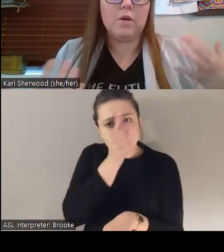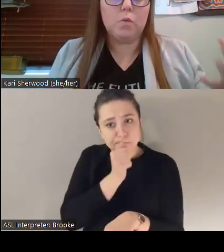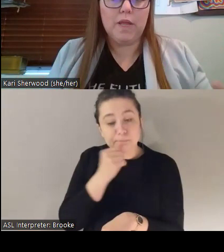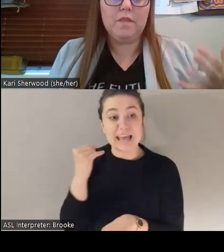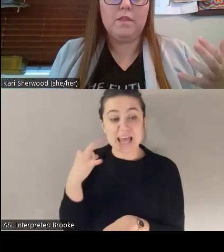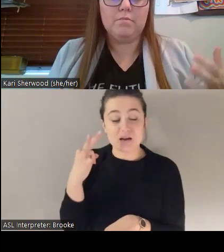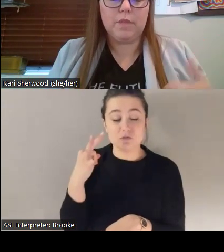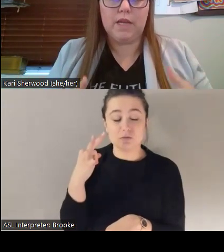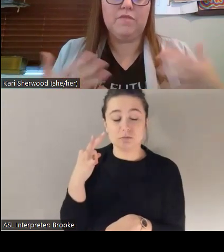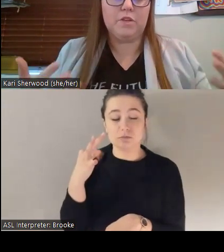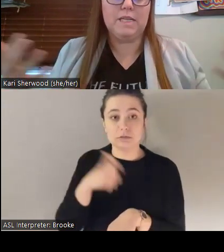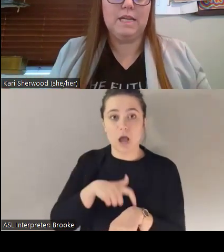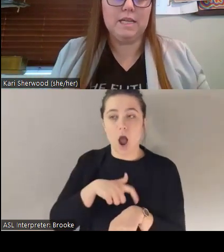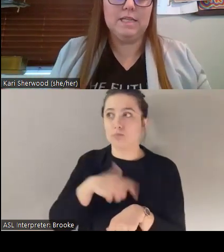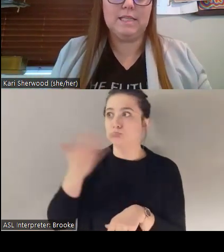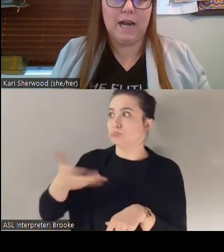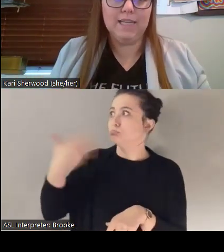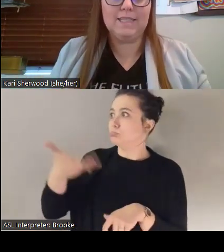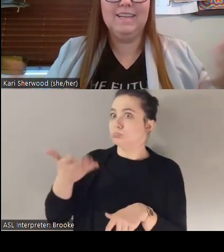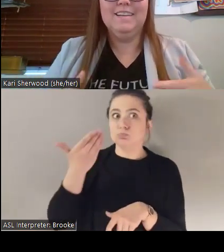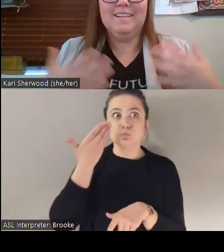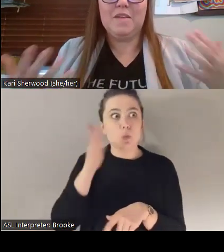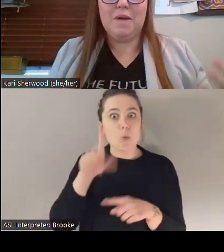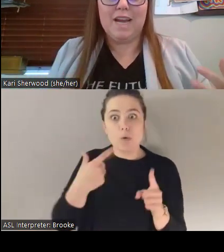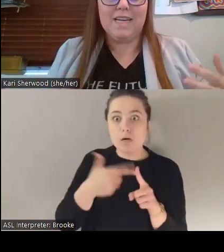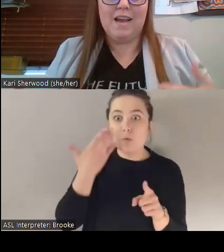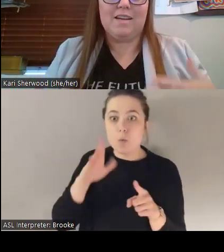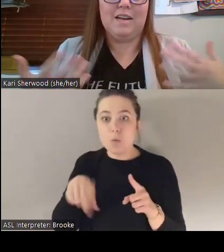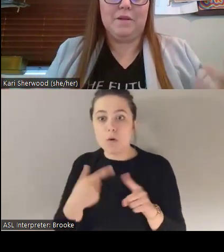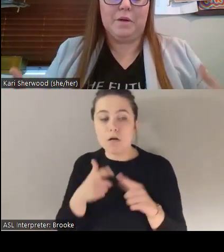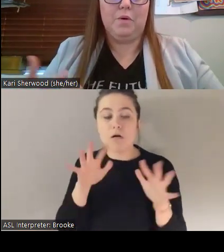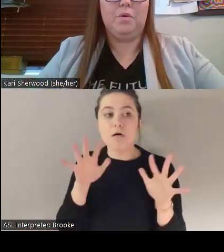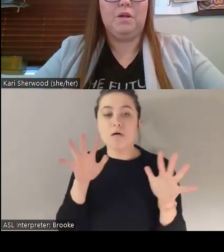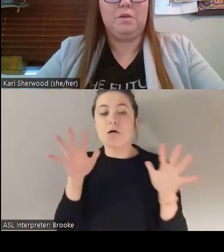like, if there is an end in sight, they might get a